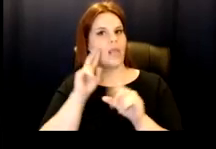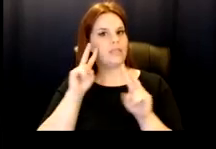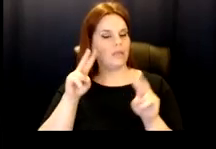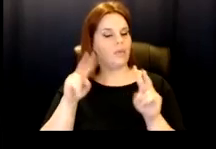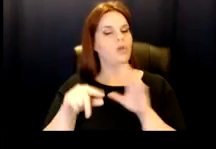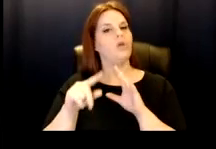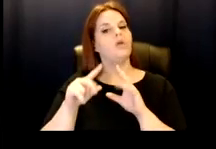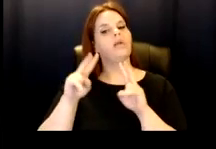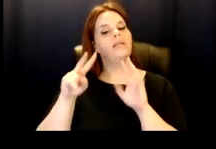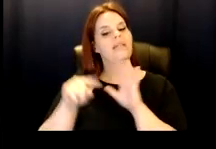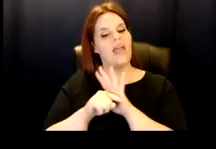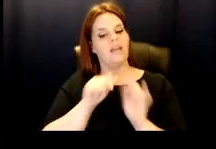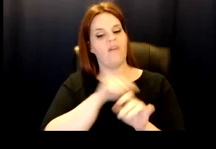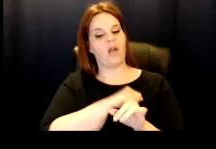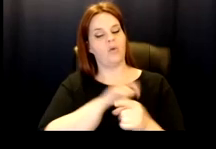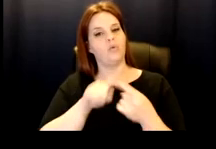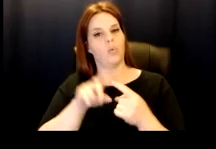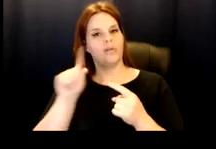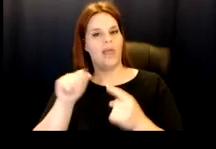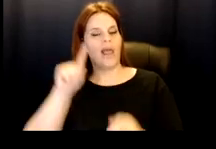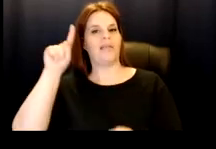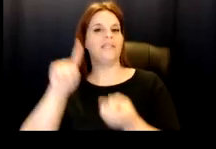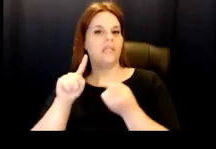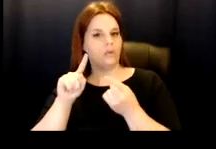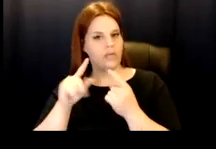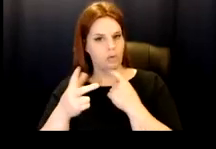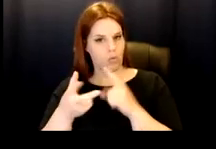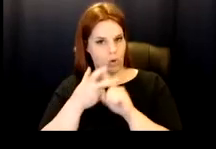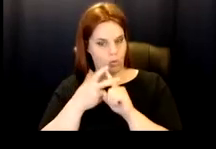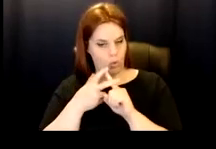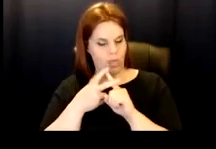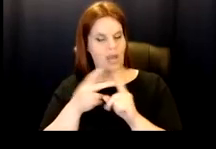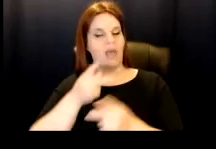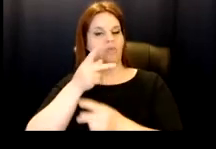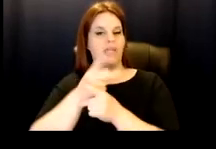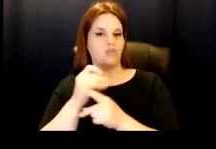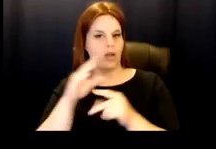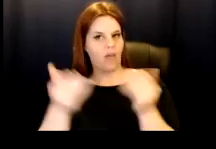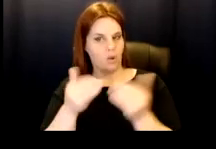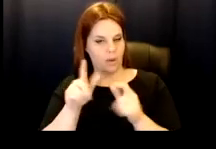decrease support in recruitment efforts and intention of hiring people with disabilities